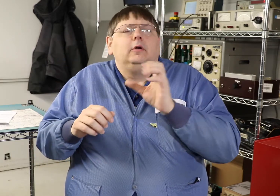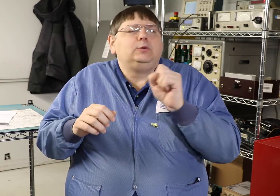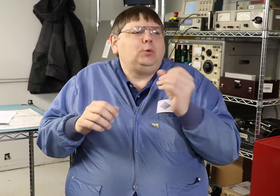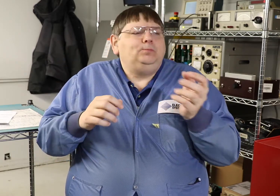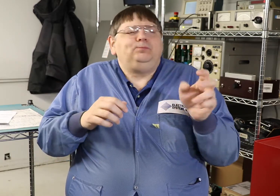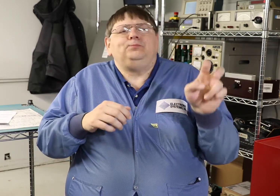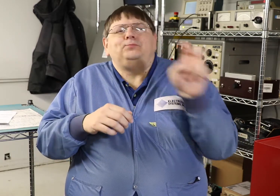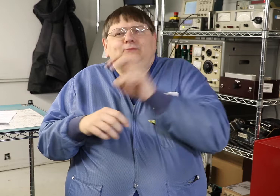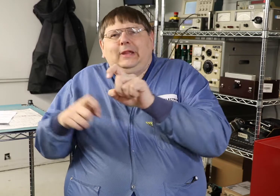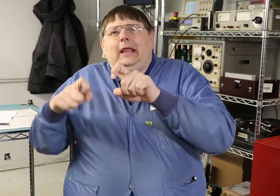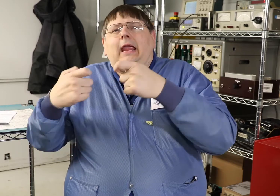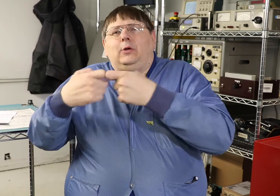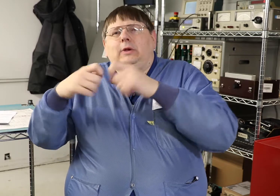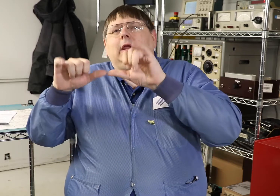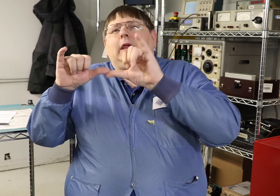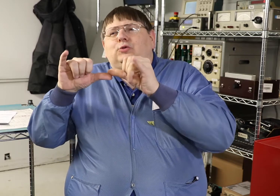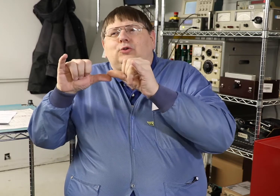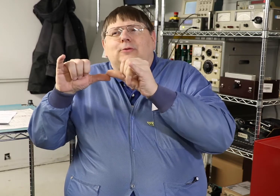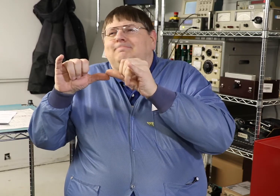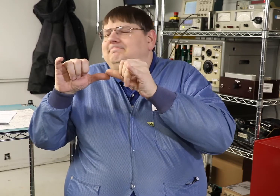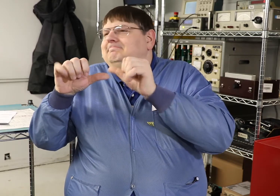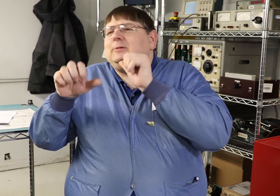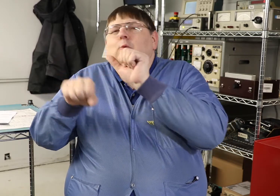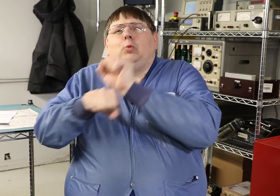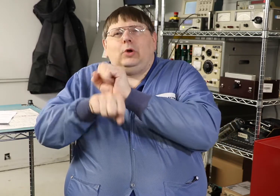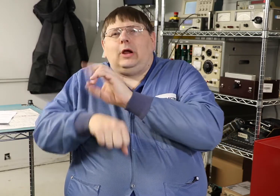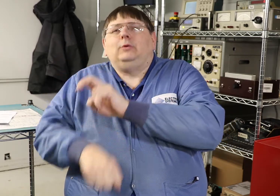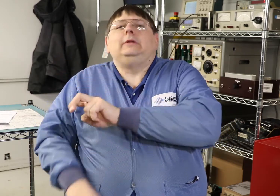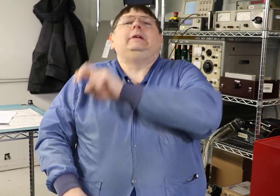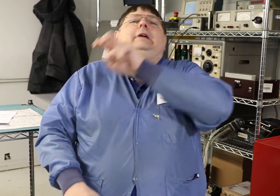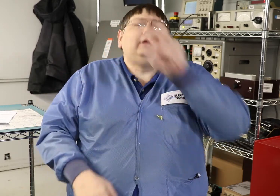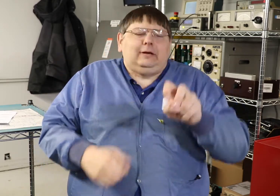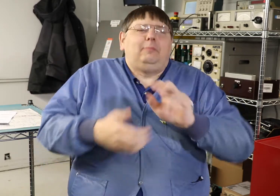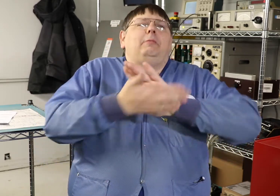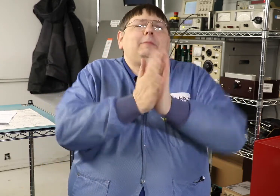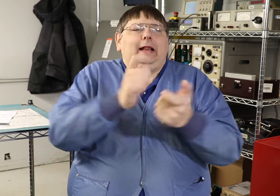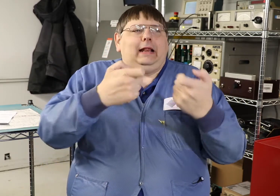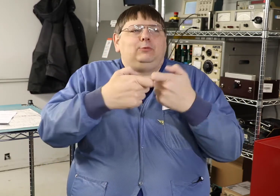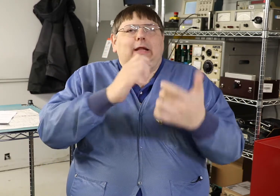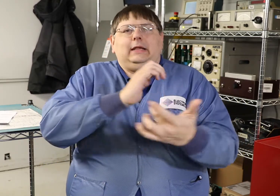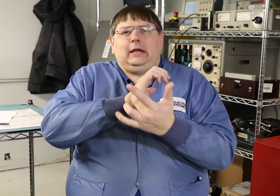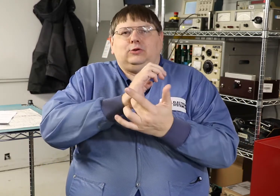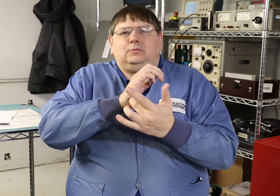I switched over to electrical engineering but it didn’t work out. Finally, my dream was set on being an electronics technician.